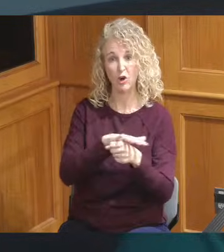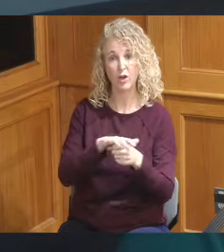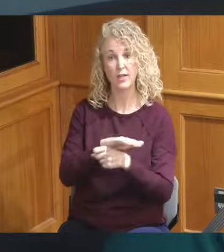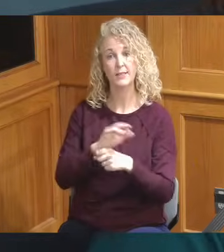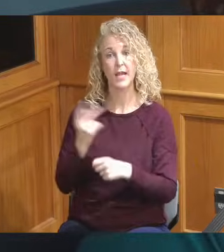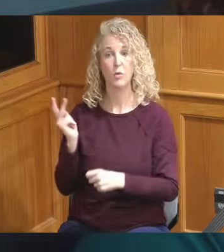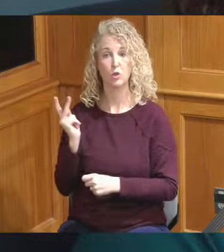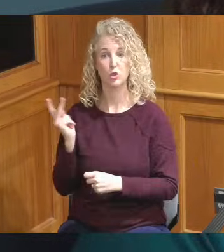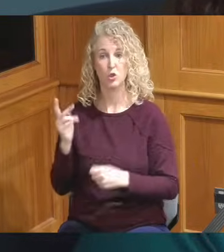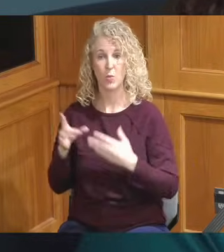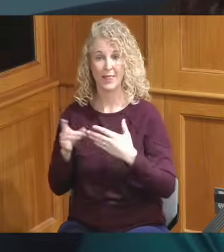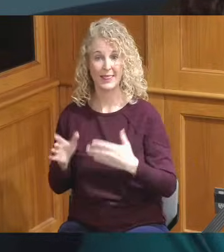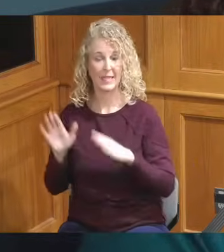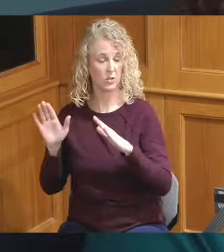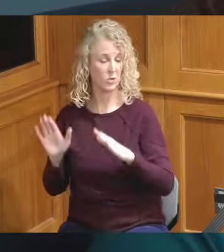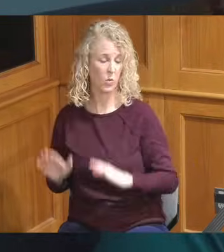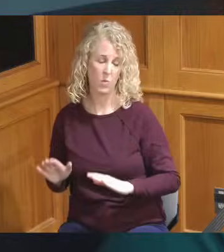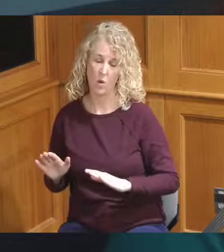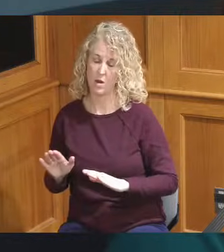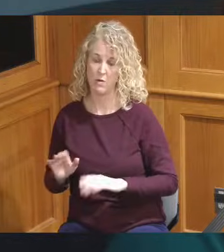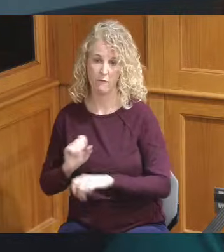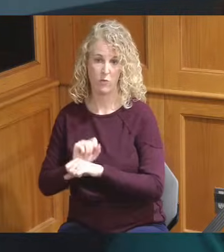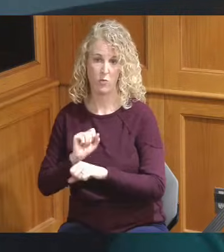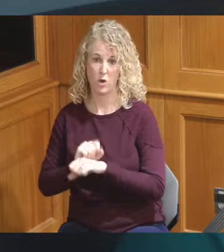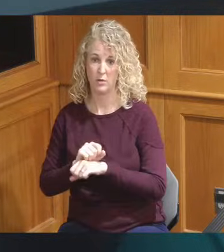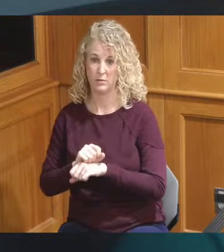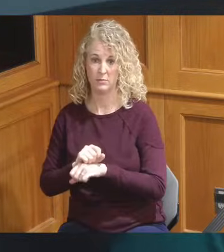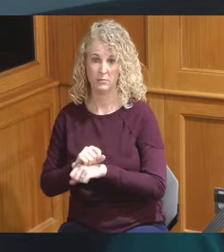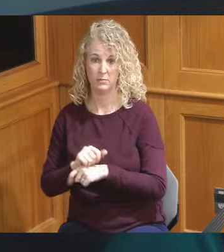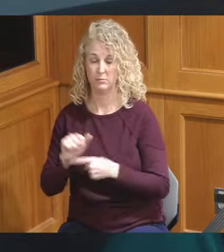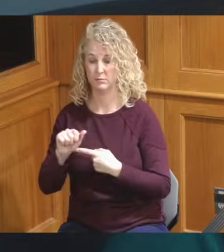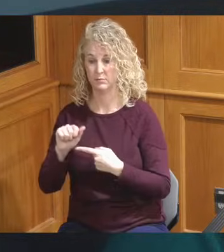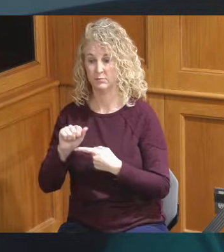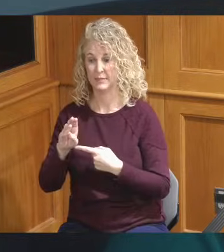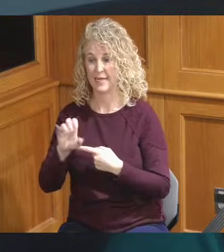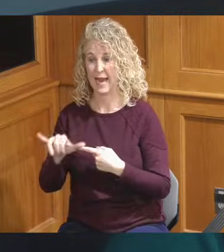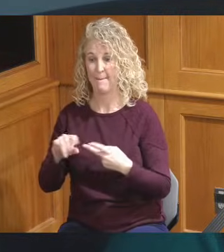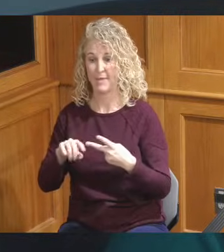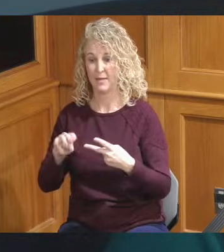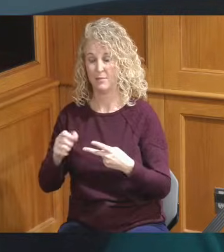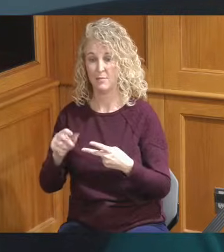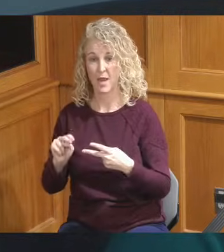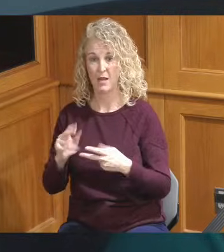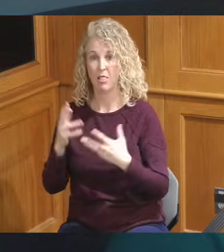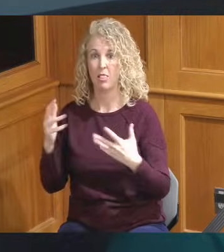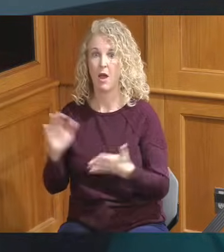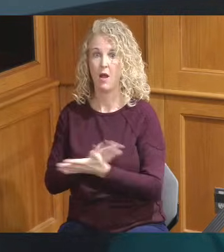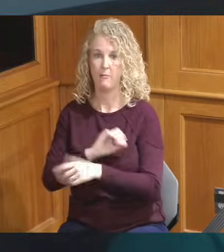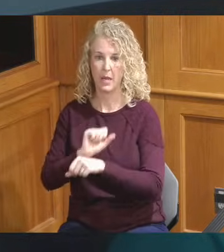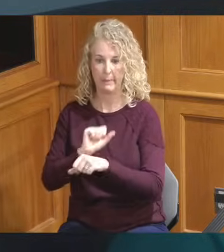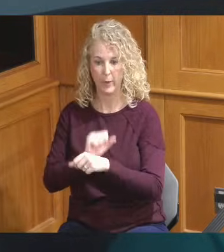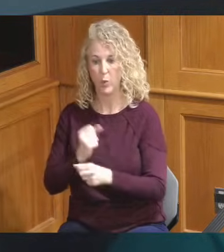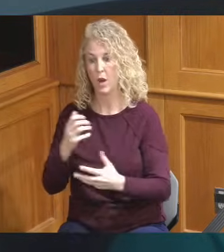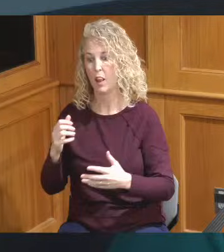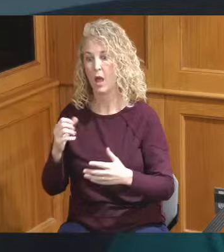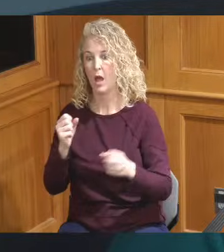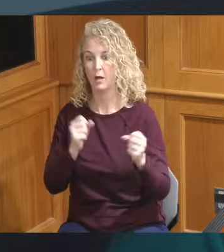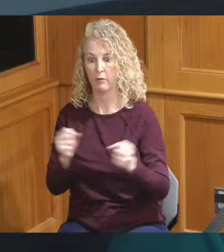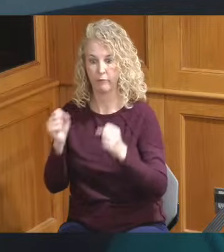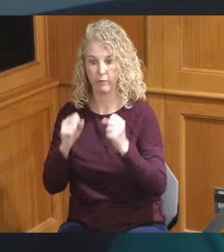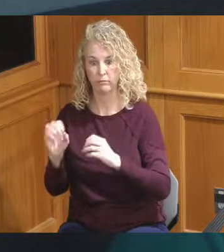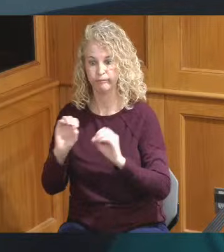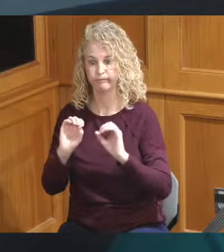Megan has done a great deal of work. It's a lot of paperwork. It's a lot of organizing and